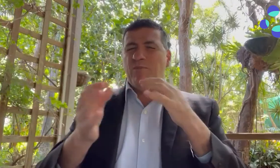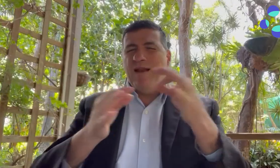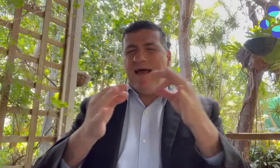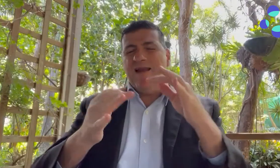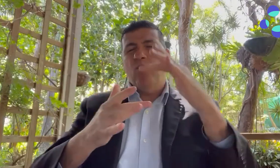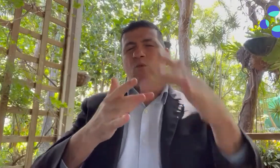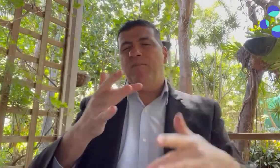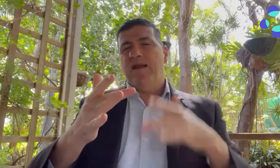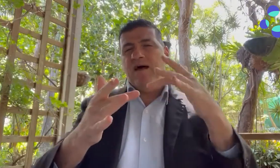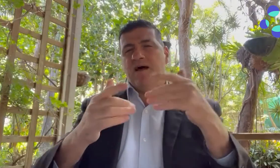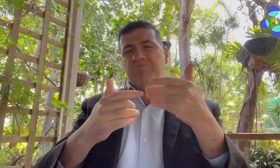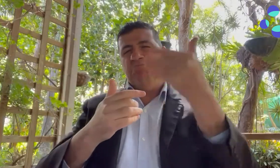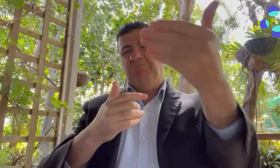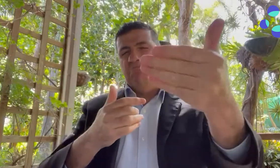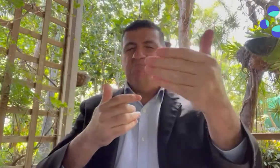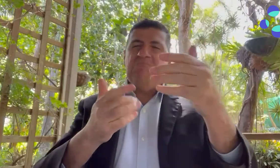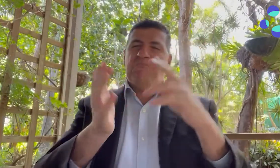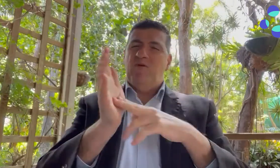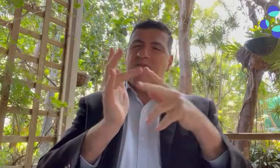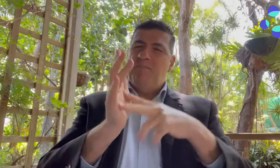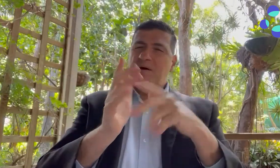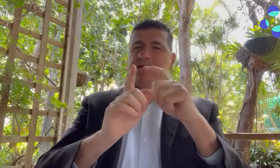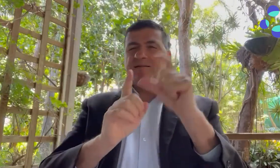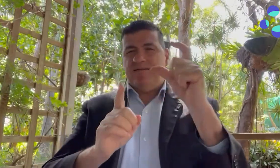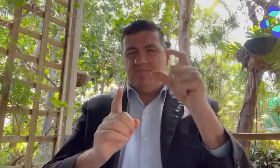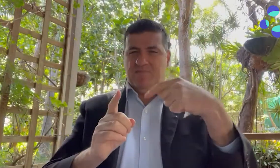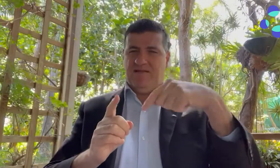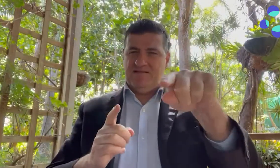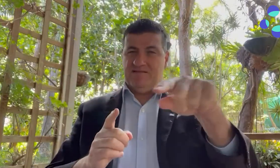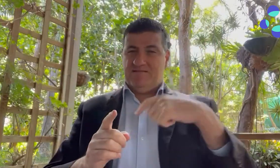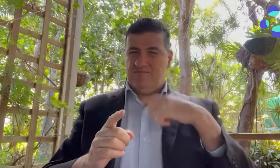We plan to host a webinar this year some time in Nov – Dec